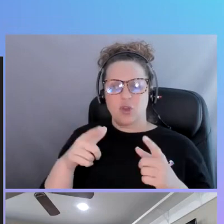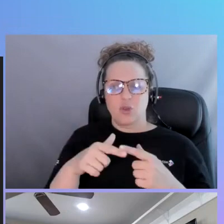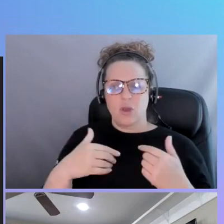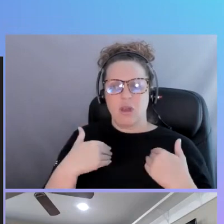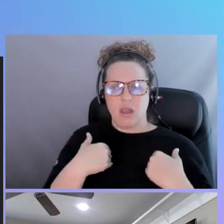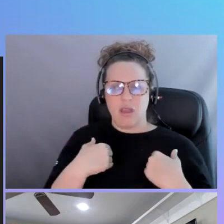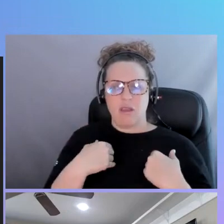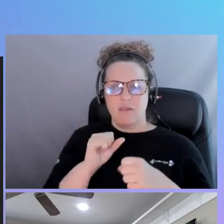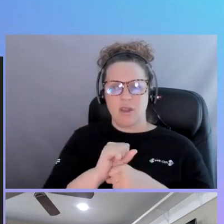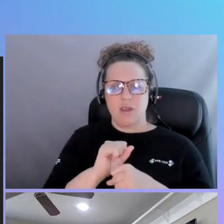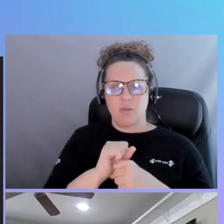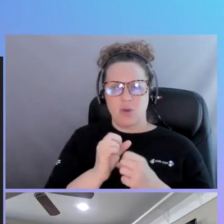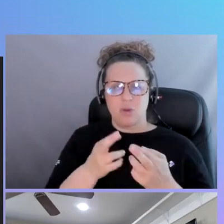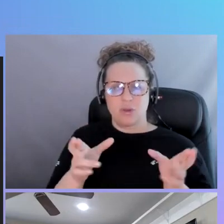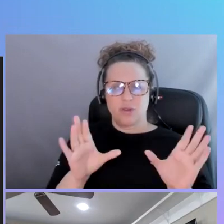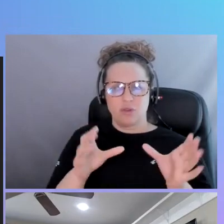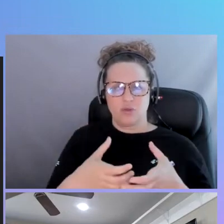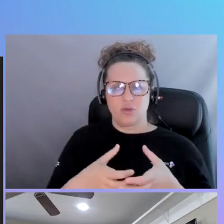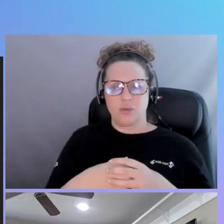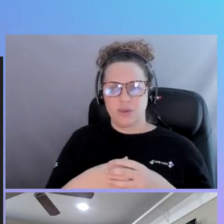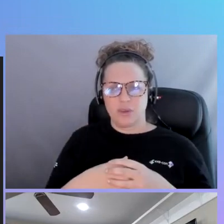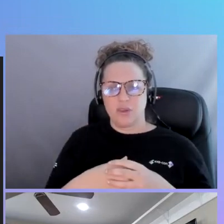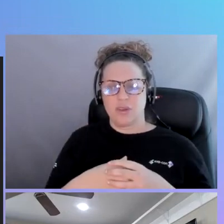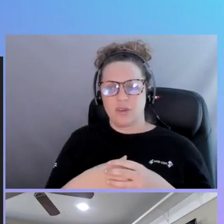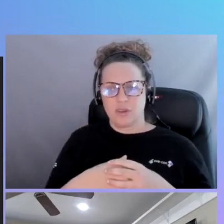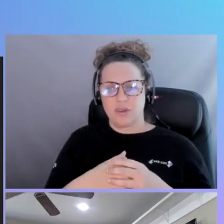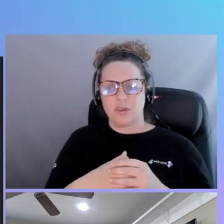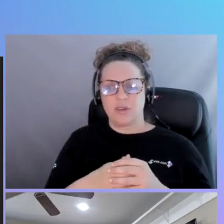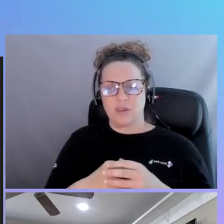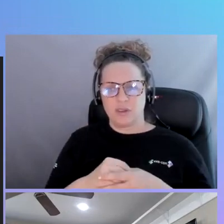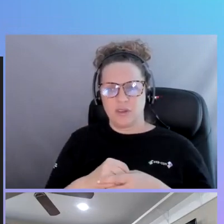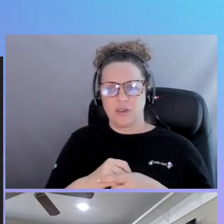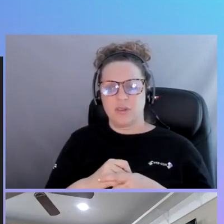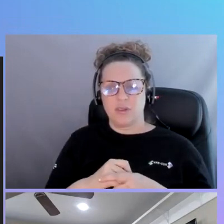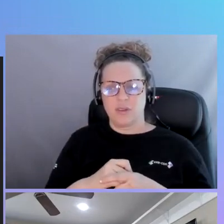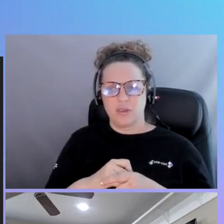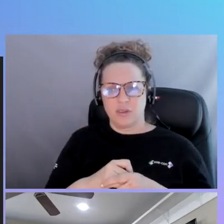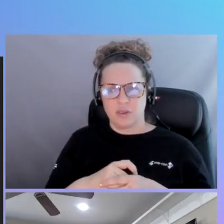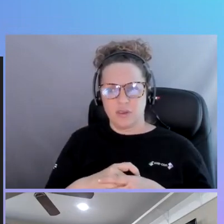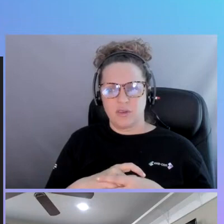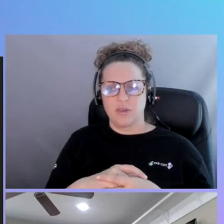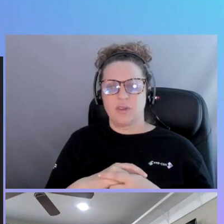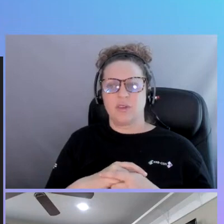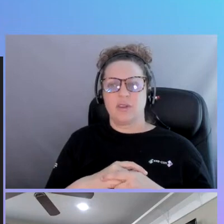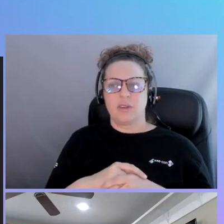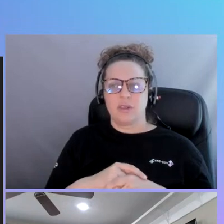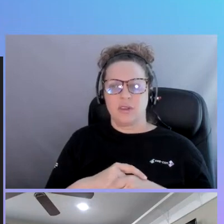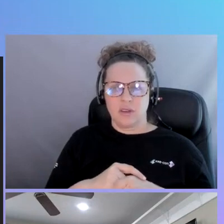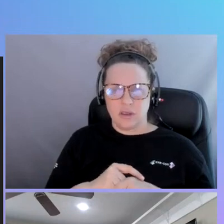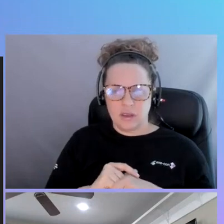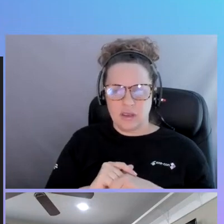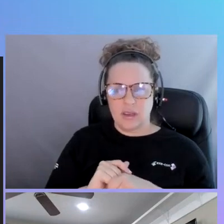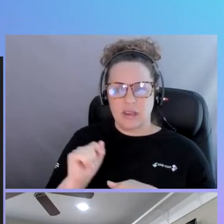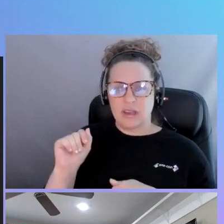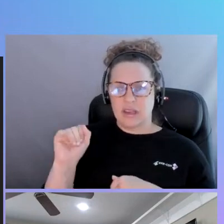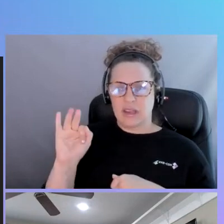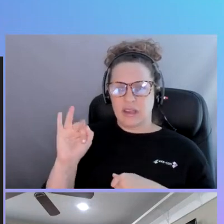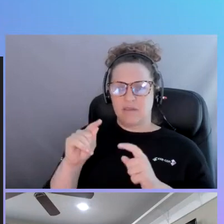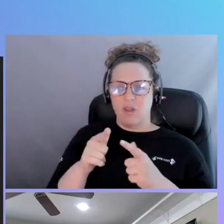employer resource groups. If you're at a large organization,